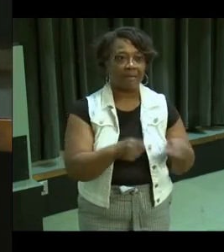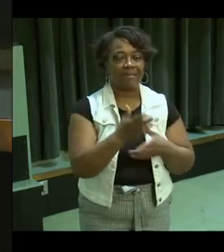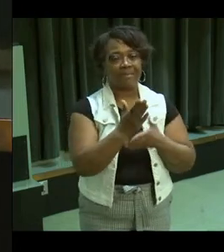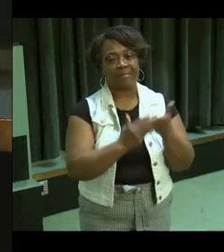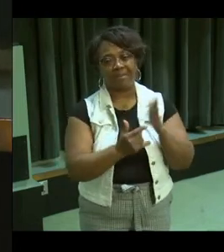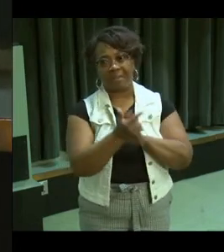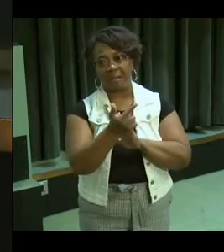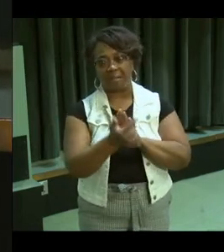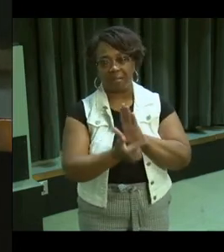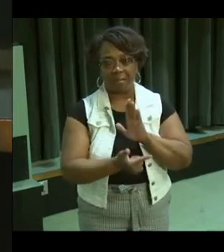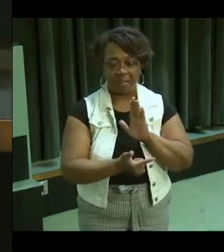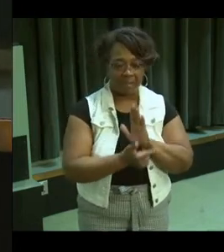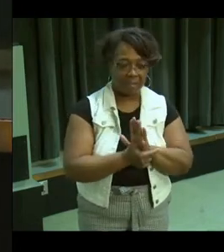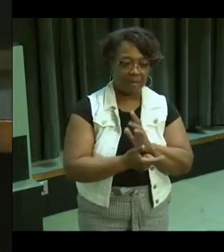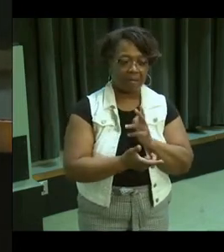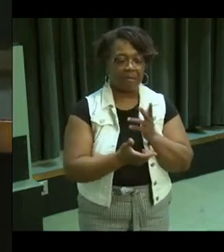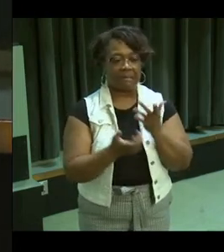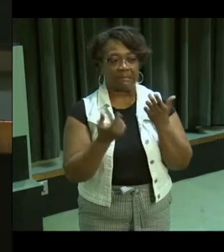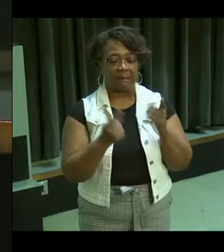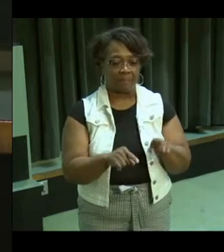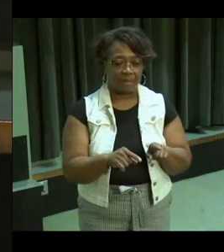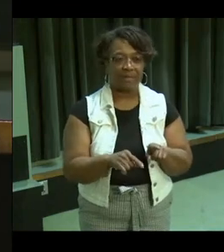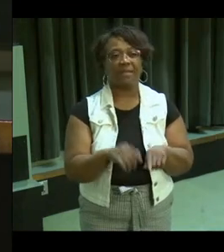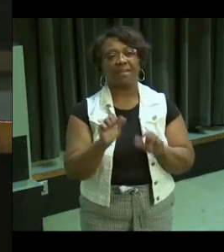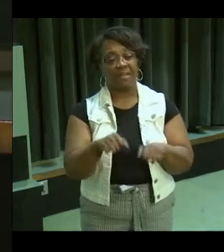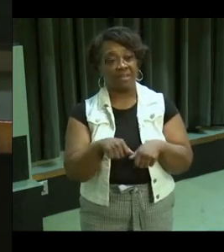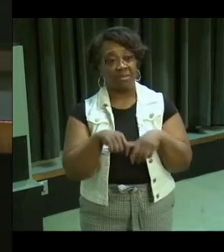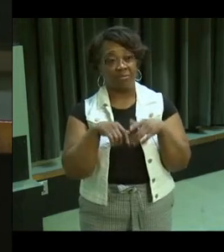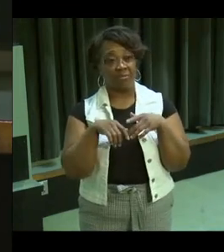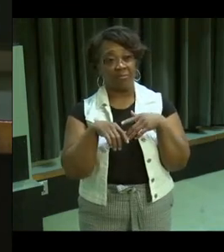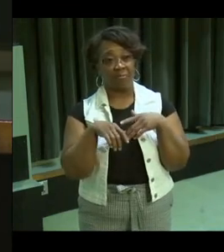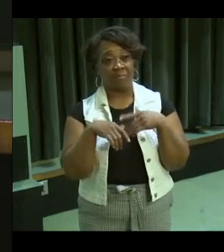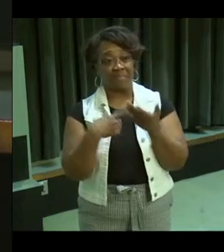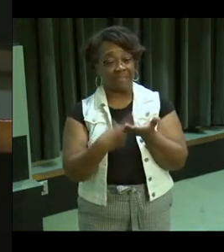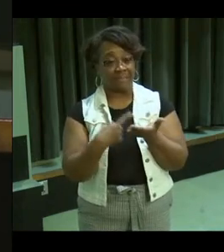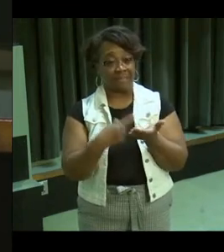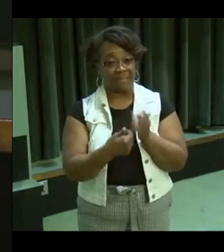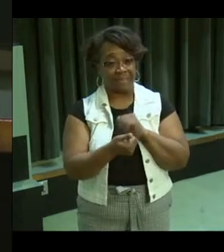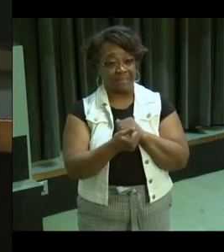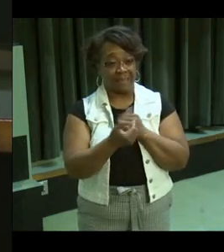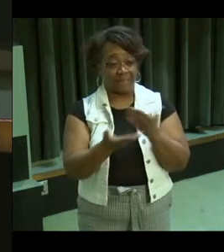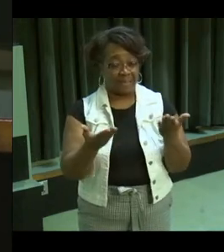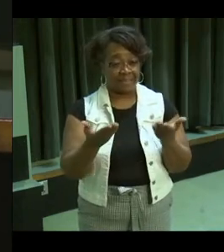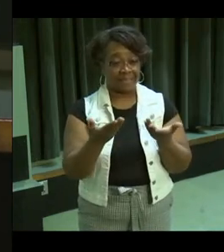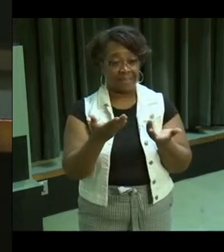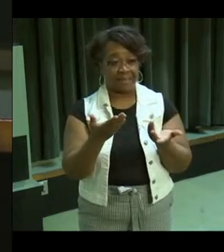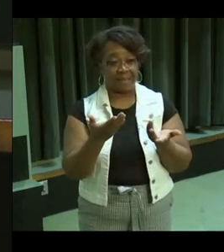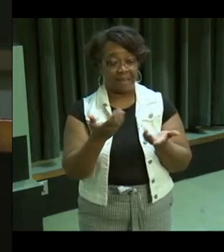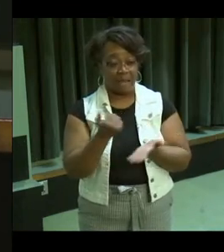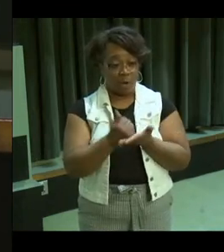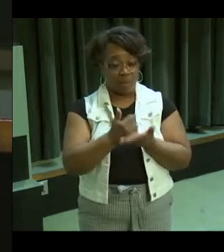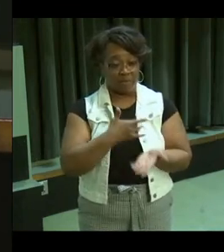with some of the legislation that's occurring right now, can you talk about a couple of